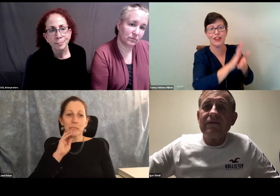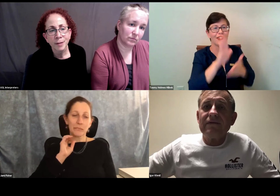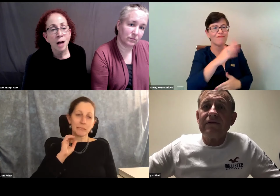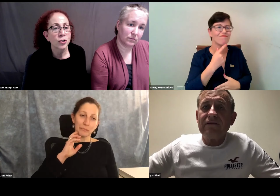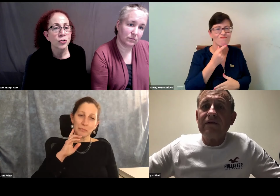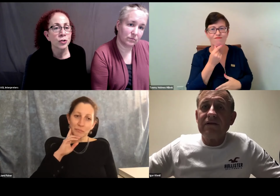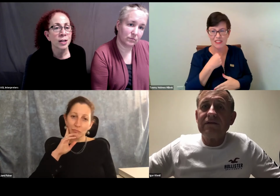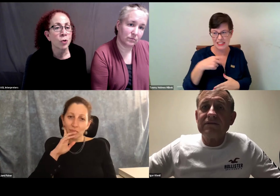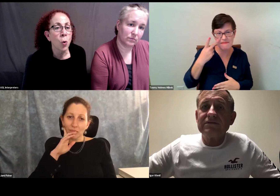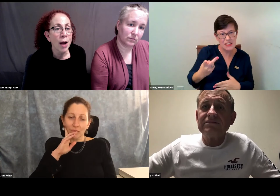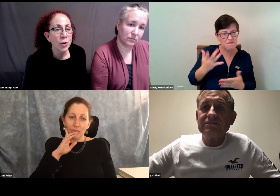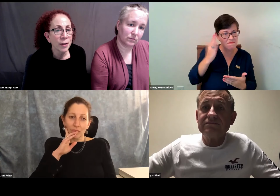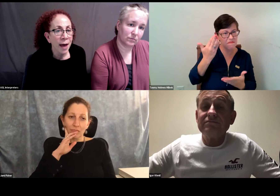college is certain that requiring that.